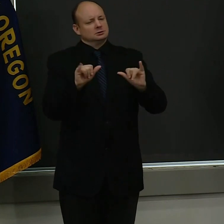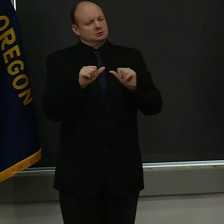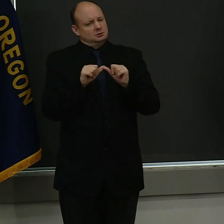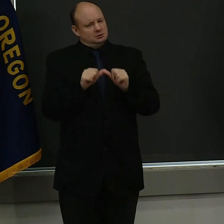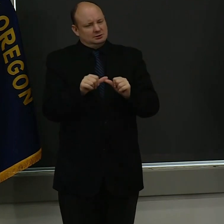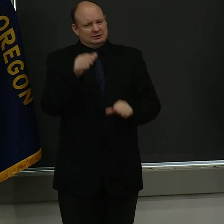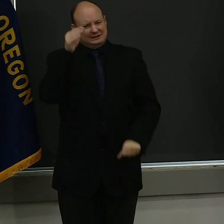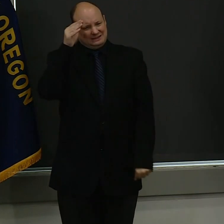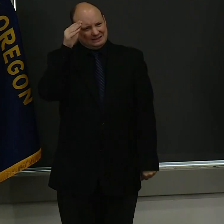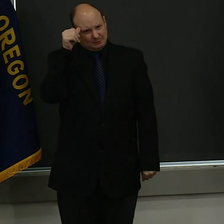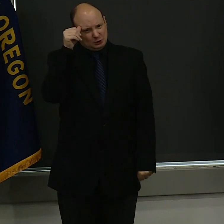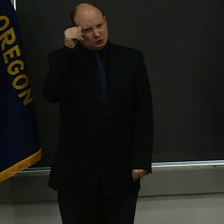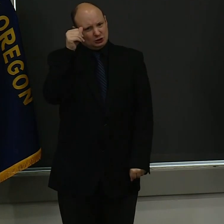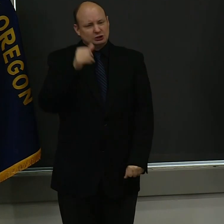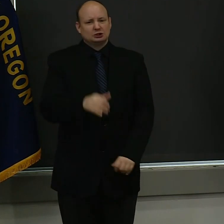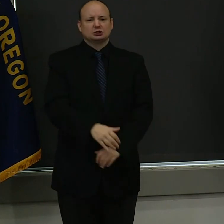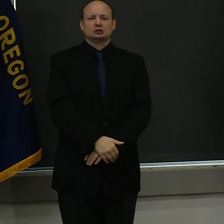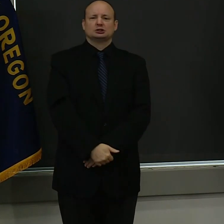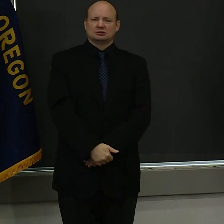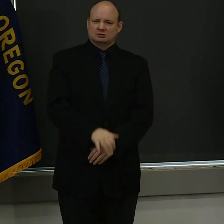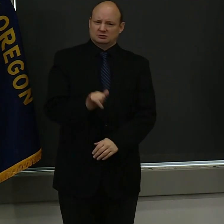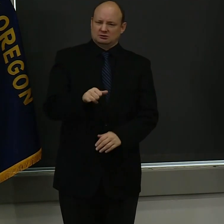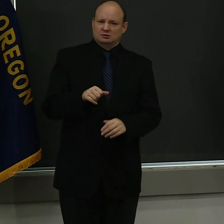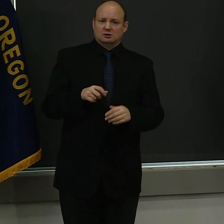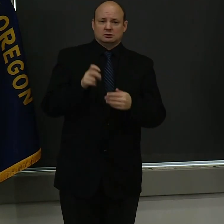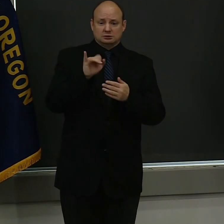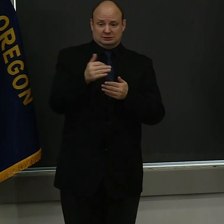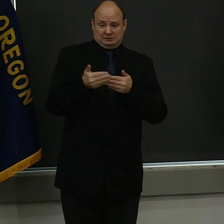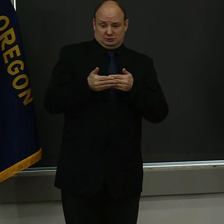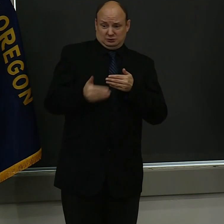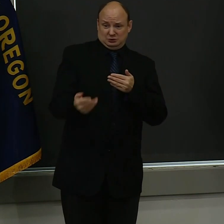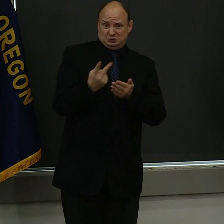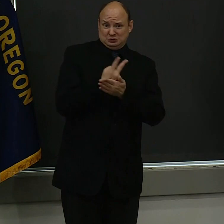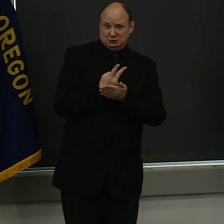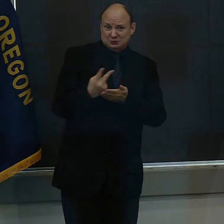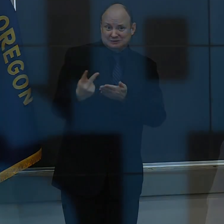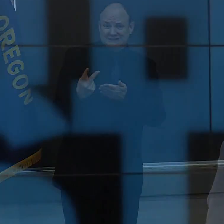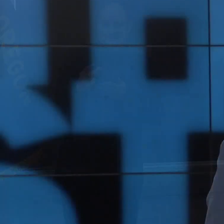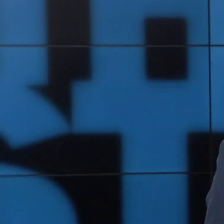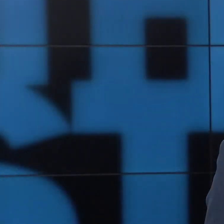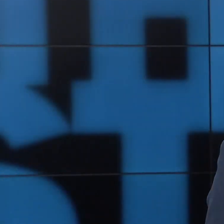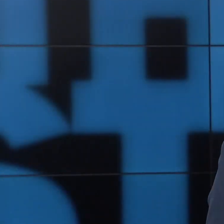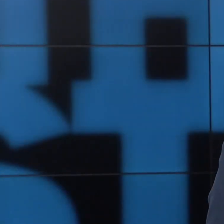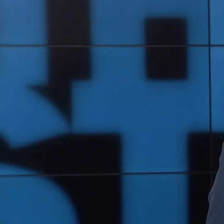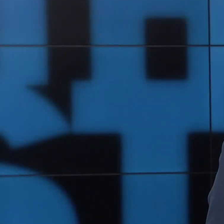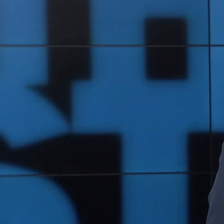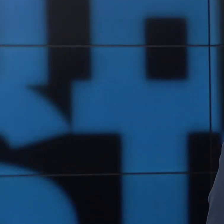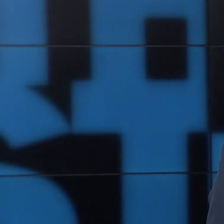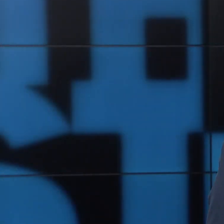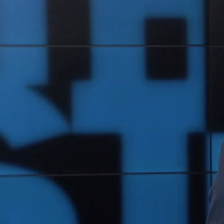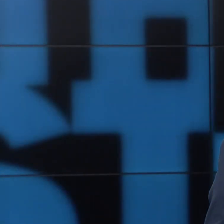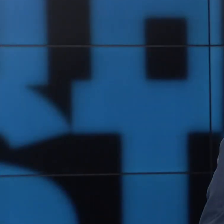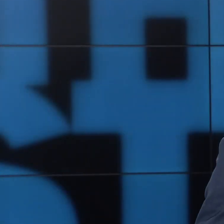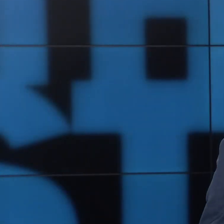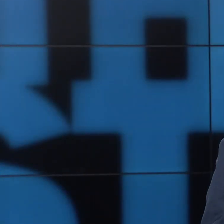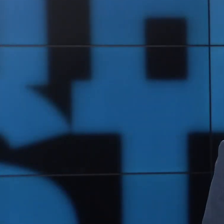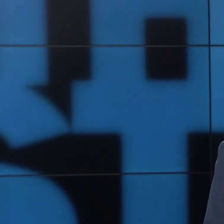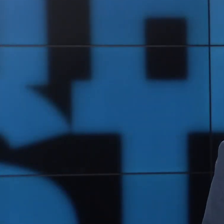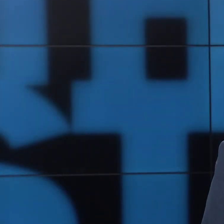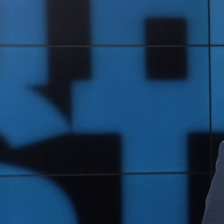ON THE ONLY TRULY EFFECTIVE MEASURES ON THE ONLY TRULY EFFECTIVE MEASURES TO ON THE ONLY TRULY EFFECTIVE MEASURES TO STOP ON THE ONLY TRULY EFFECTIVE MEASURES TO STOP THIS ON THE ONLY TRULY EFFECTIVE MEASURES TO STOP THIS VIRUS. MEASURES TO STOP THIS VIRUS. MEASURES TO STOP THIS VIRUS. WEAR MEASURES TO STOP THIS VIRUS. WEAR A MEASURES TO STOP THIS VIRUS. WEAR A MASK. WEAR A MASK. WEAR A MASK. KEEP WEAR A MASK. KEEP YOUR WEAR A MASK. KEEP YOUR PHYSICAL WEAR A MASK. KEEP YOUR PHYSICAL DISTANCE. KEEP YOUR PHYSICAL DISTANCE. KEEP YOUR PHYSICAL DISTANCE. WASH KEEP YOUR PHYSICAL DISTANCE. WASH YOUR KEEP YOUR PHYSICAL DISTANCE. WASH YOUR HANDS. WASH YOUR HANDS. WASH YOUR HANDS. AND WASH YOUR HANDS. AND FOR WASH YOUR HANDS. AND FOR THE WASH YOUR HANDS. AND FOR THE NEXT WASH YOUR HANDS. AND FOR THE NEXT TWO WASH YOUR HANDS. AND FOR THE NEXT TWO WEEKS AND FOR THE NEXT TWO WEEKS